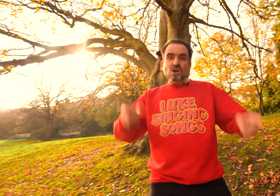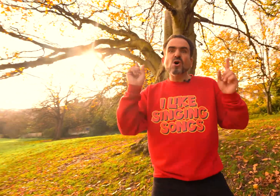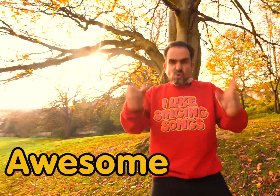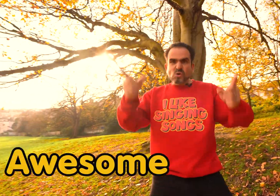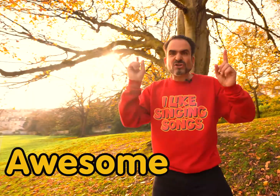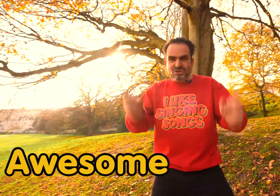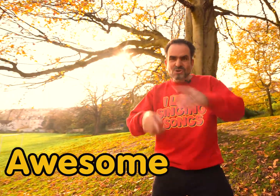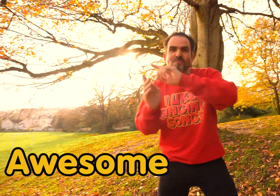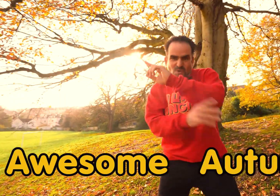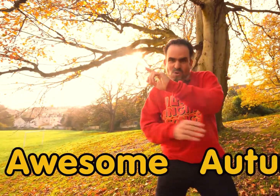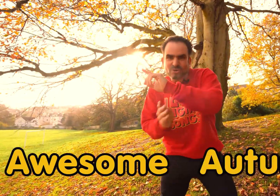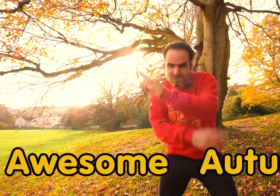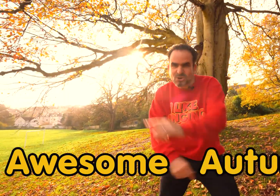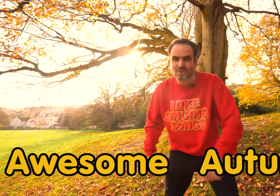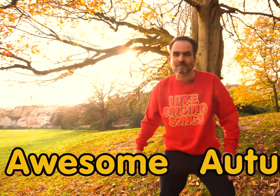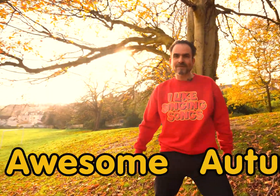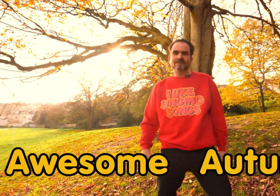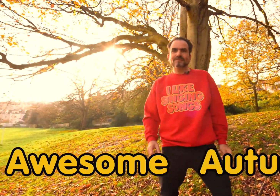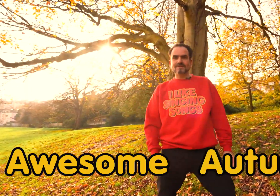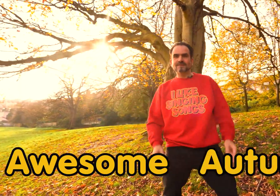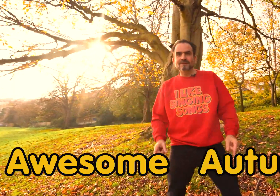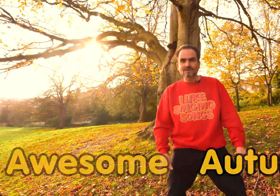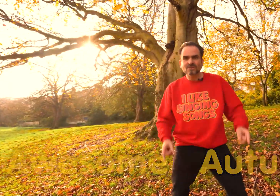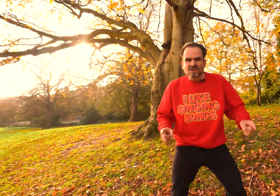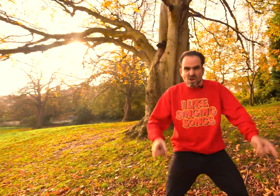Awesome Autumn Ready?